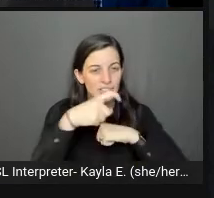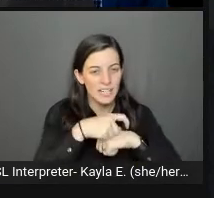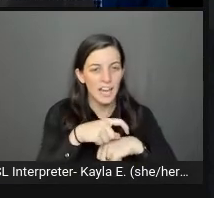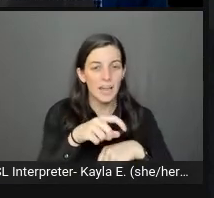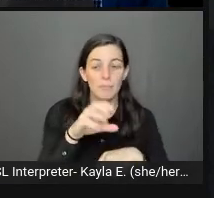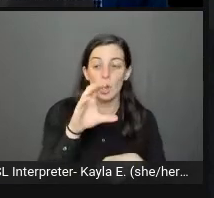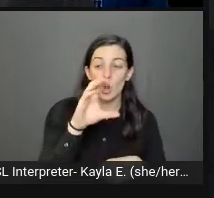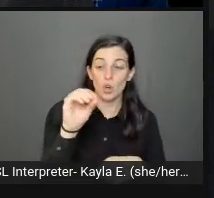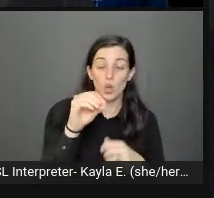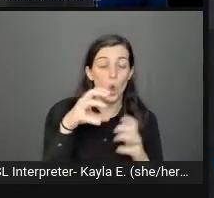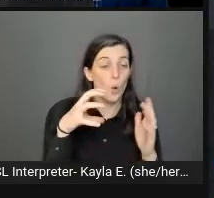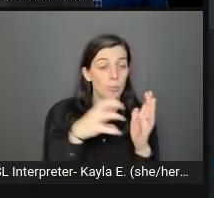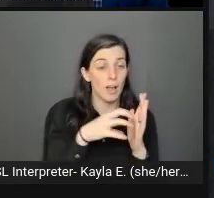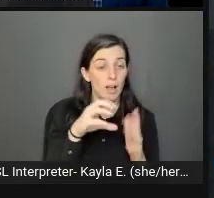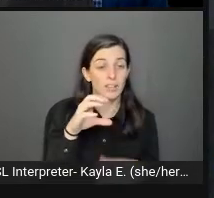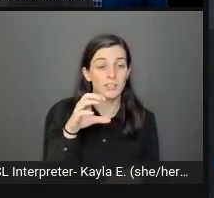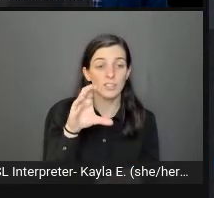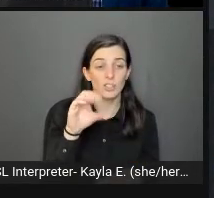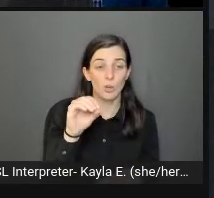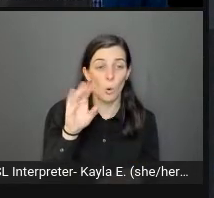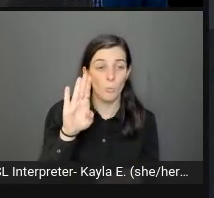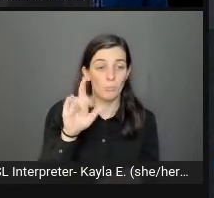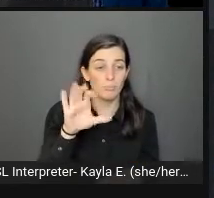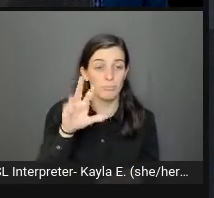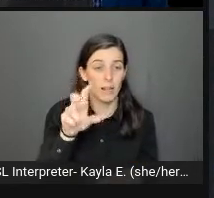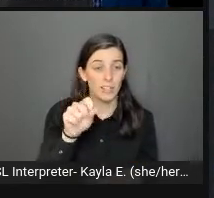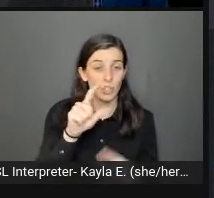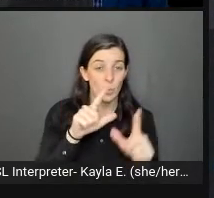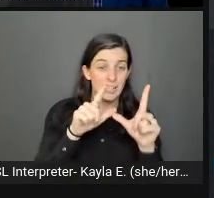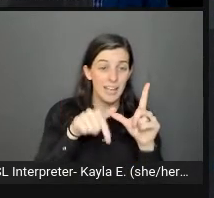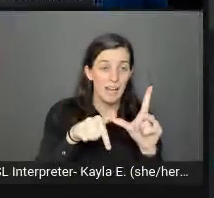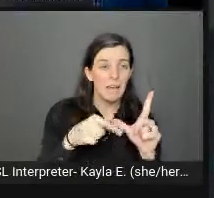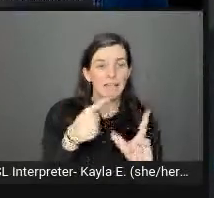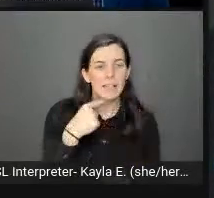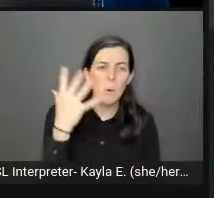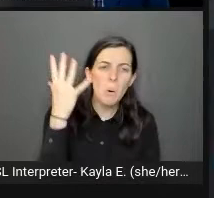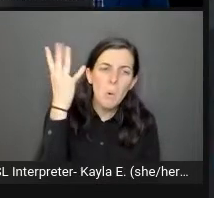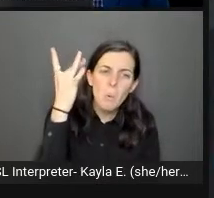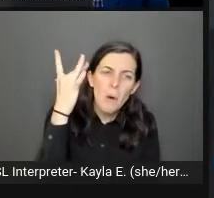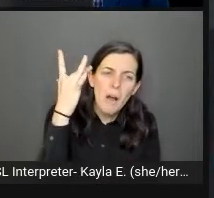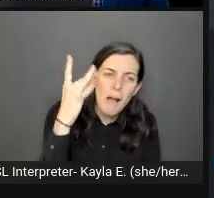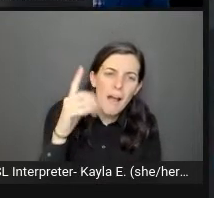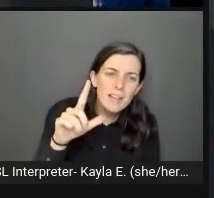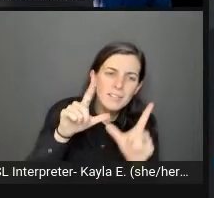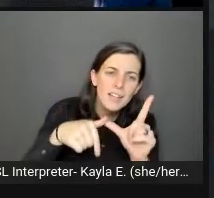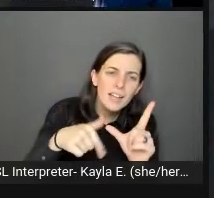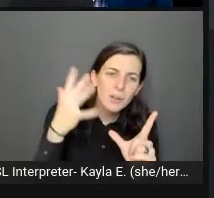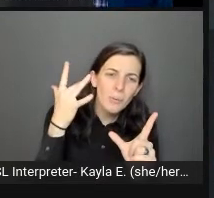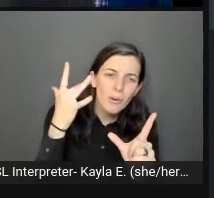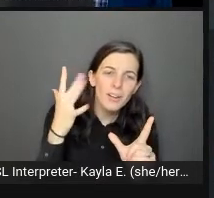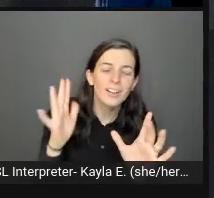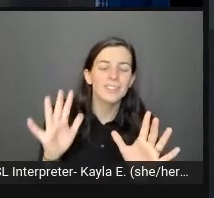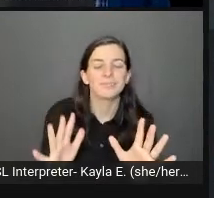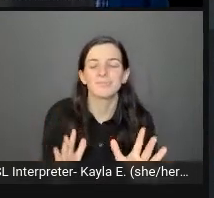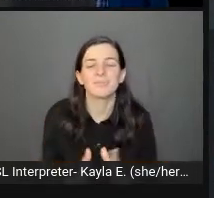it wants to know why. Which one was I going to do next? Stackable.